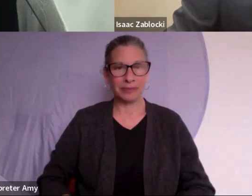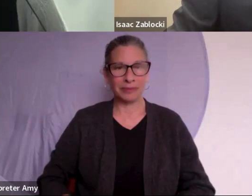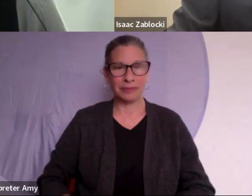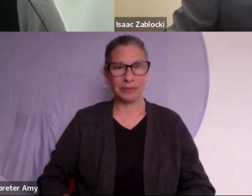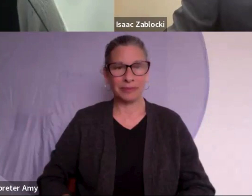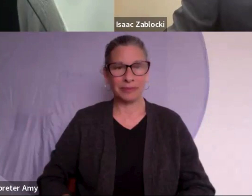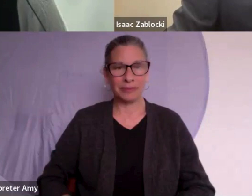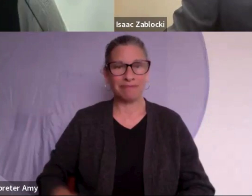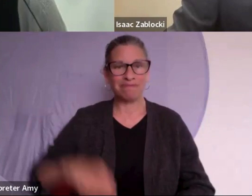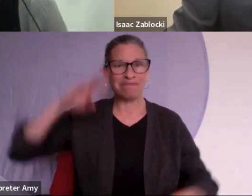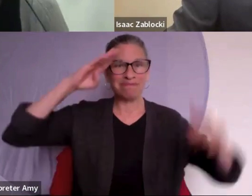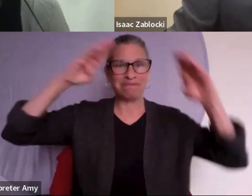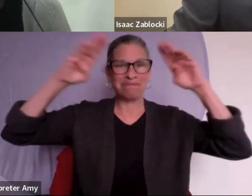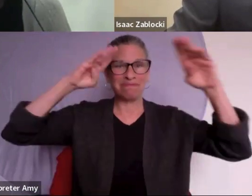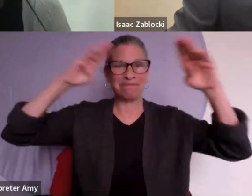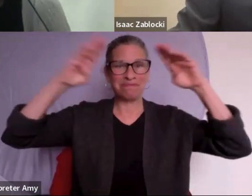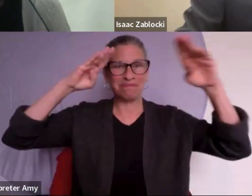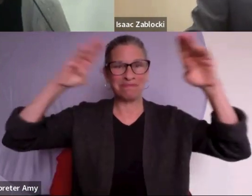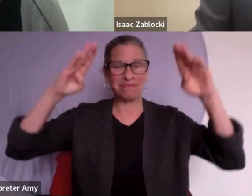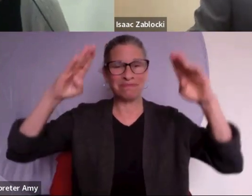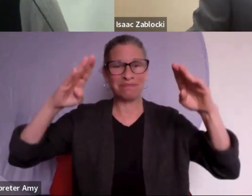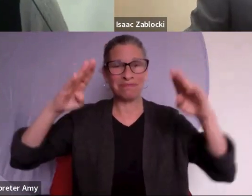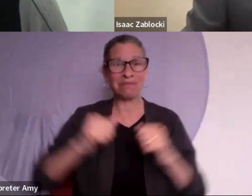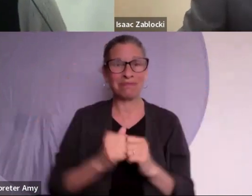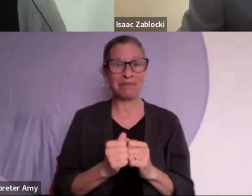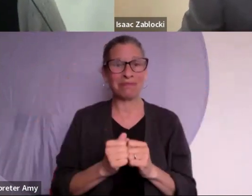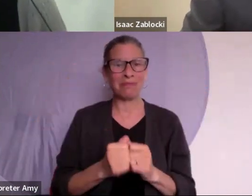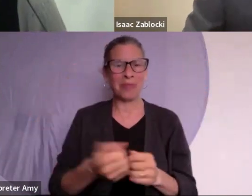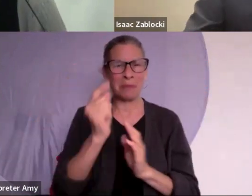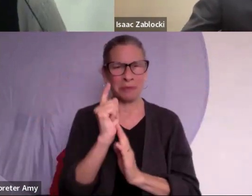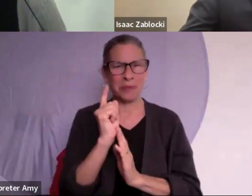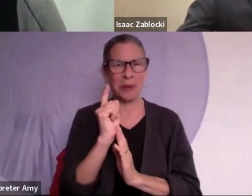[Tania Kalaitzidis] Hello everyone, we're just going to take a moment to let everyone in.